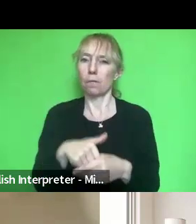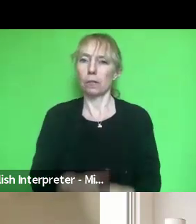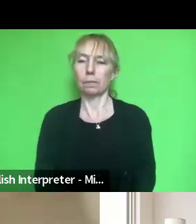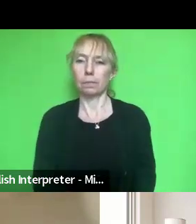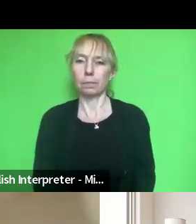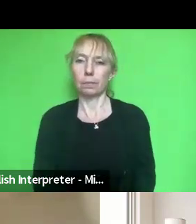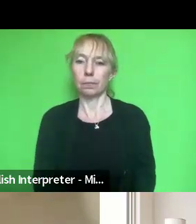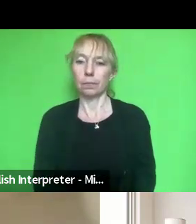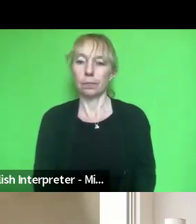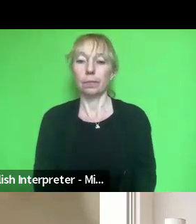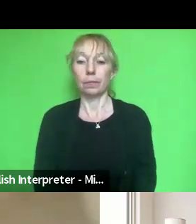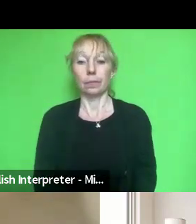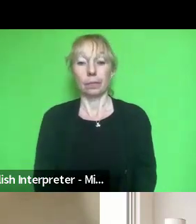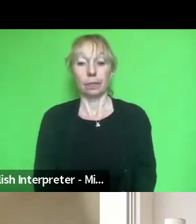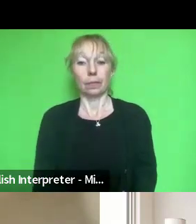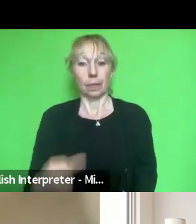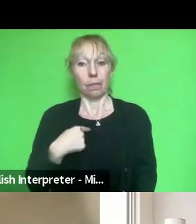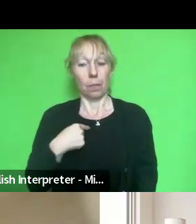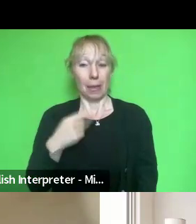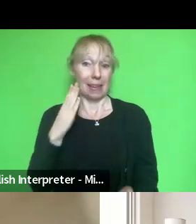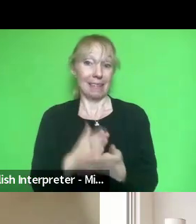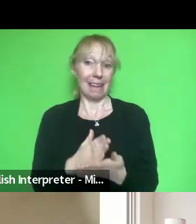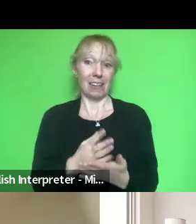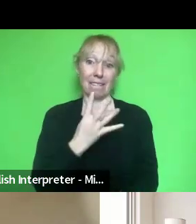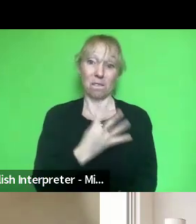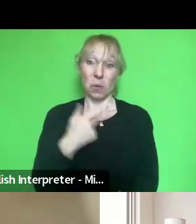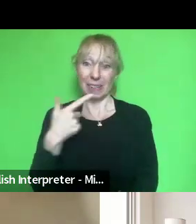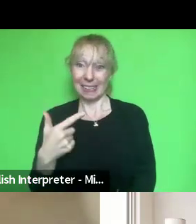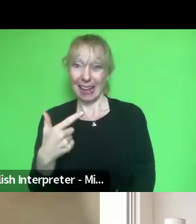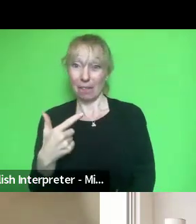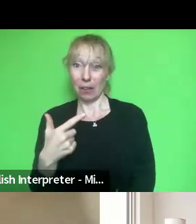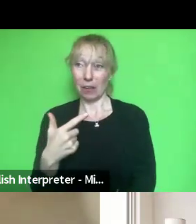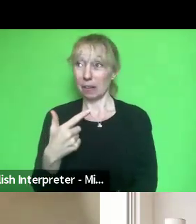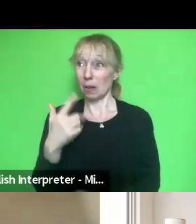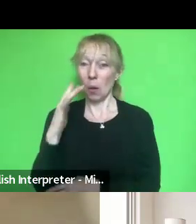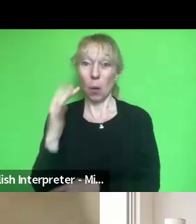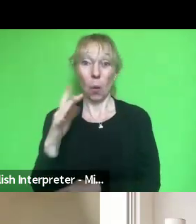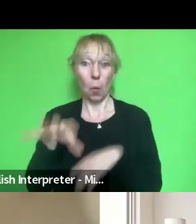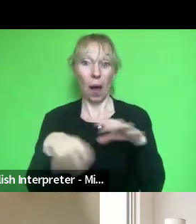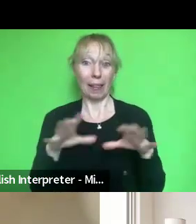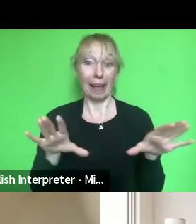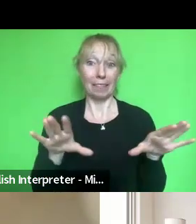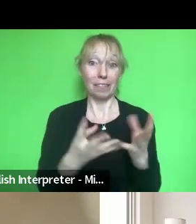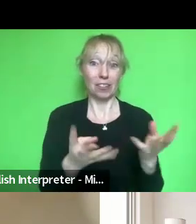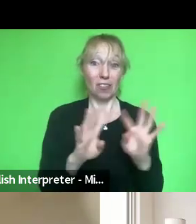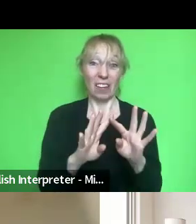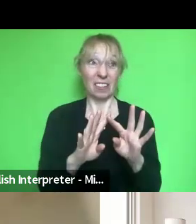Miriam: Yeah. For me, definitely, because we have got 47 wildlife trusts. Get in touch with your local one if you're interested in doing some EDI work.